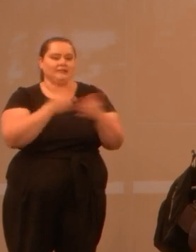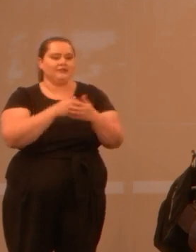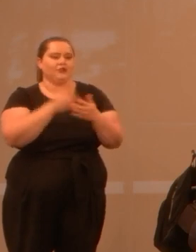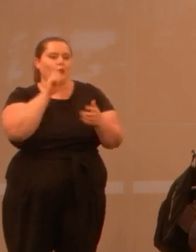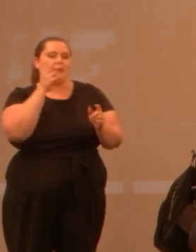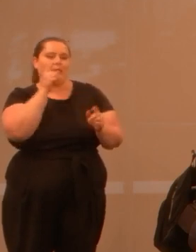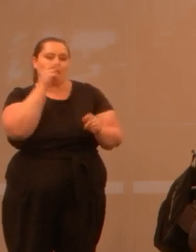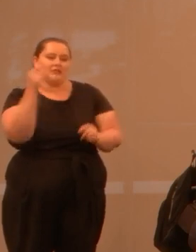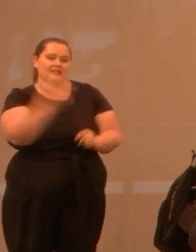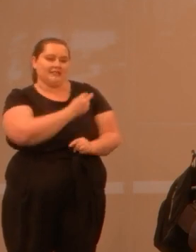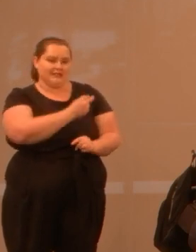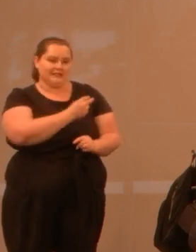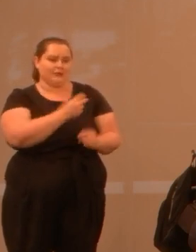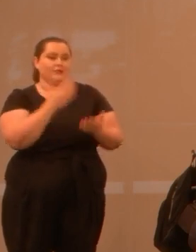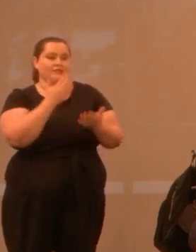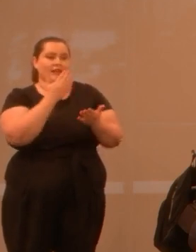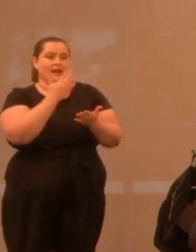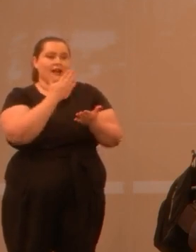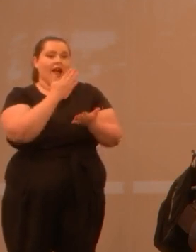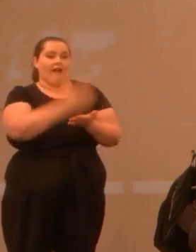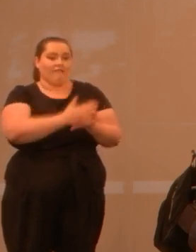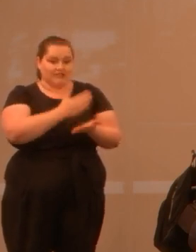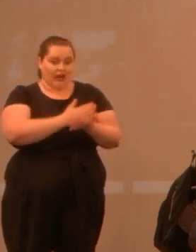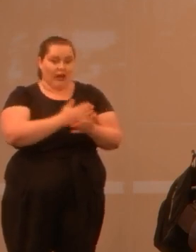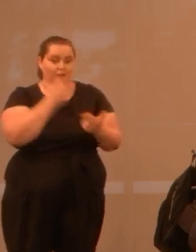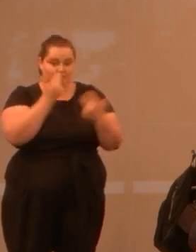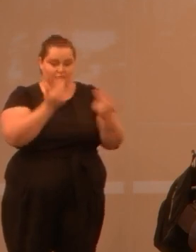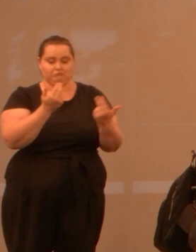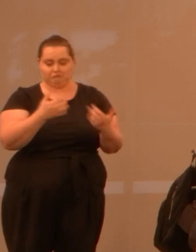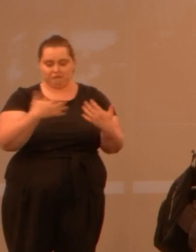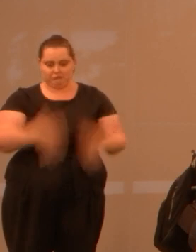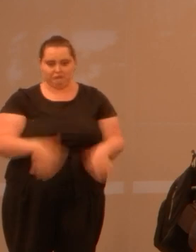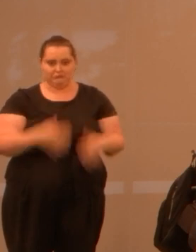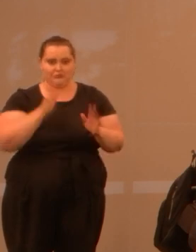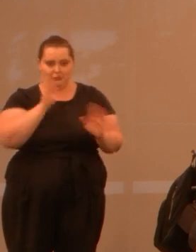So the half time entertainment is quite remarkable. So we are back and it